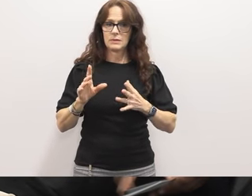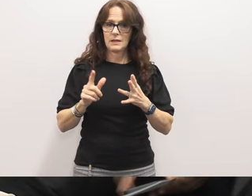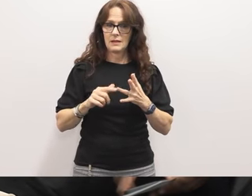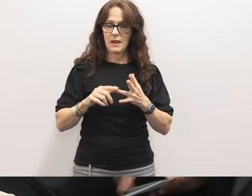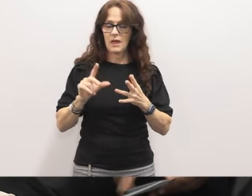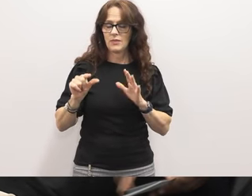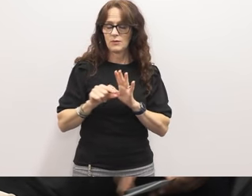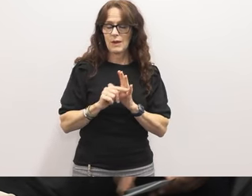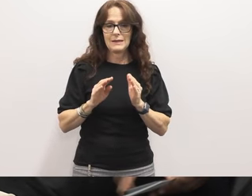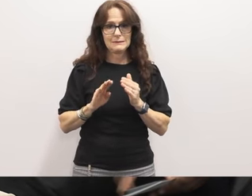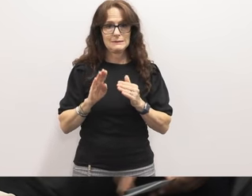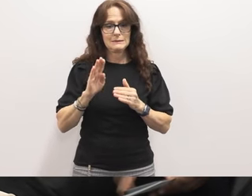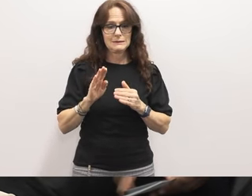So thank you for that feature.